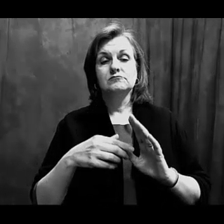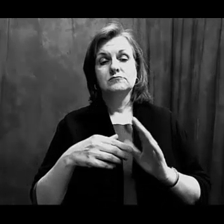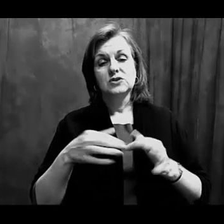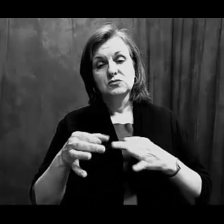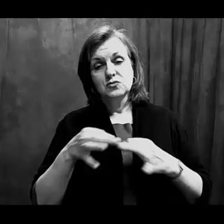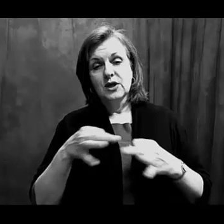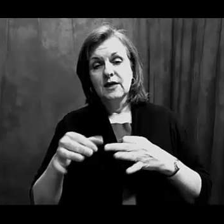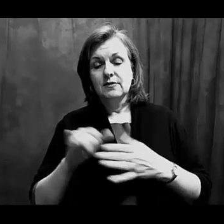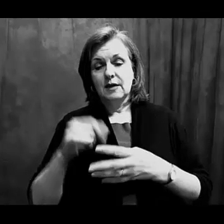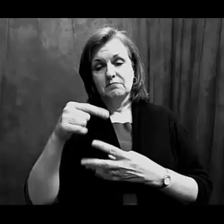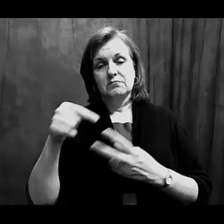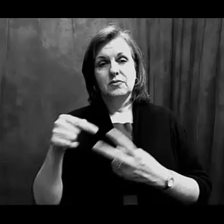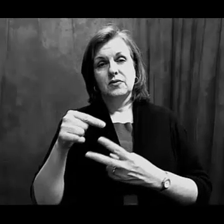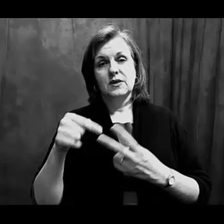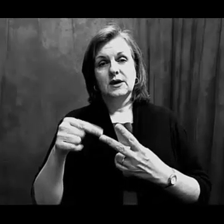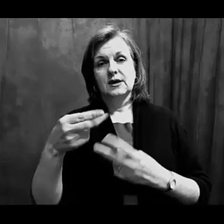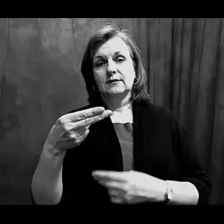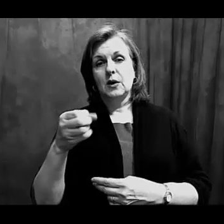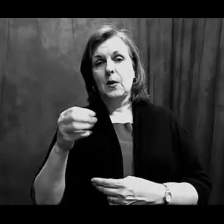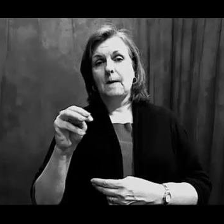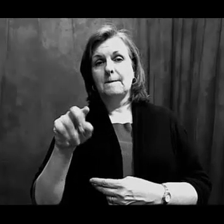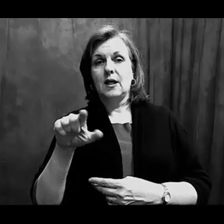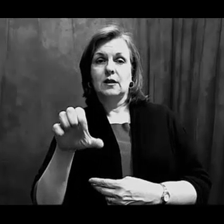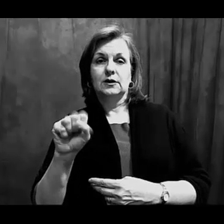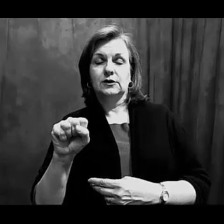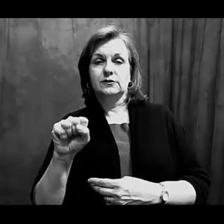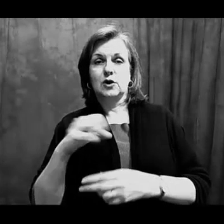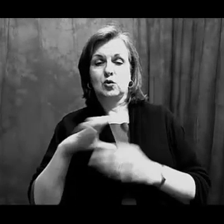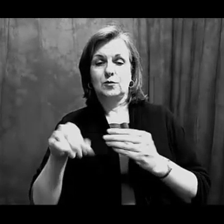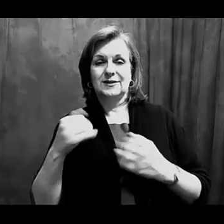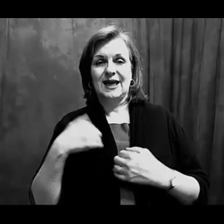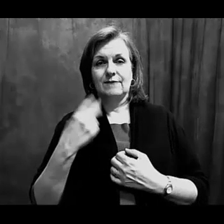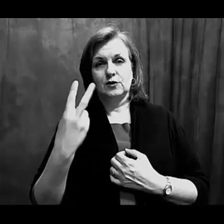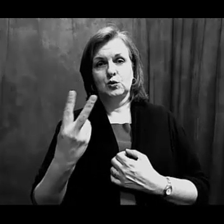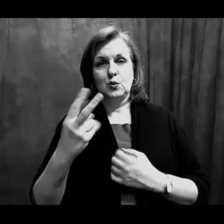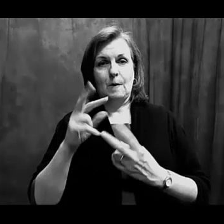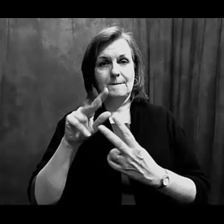these homologous chromosomes came in two pairs